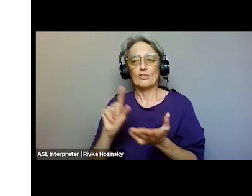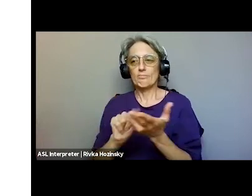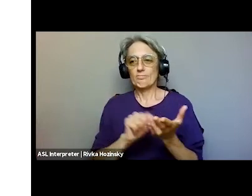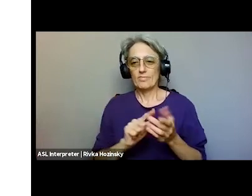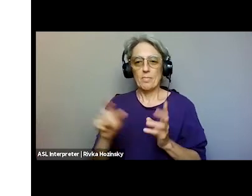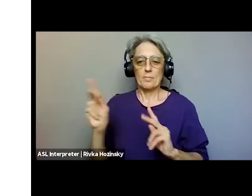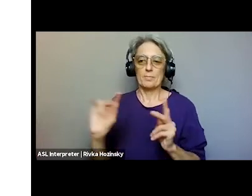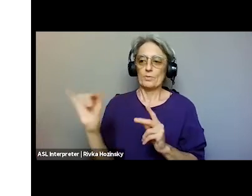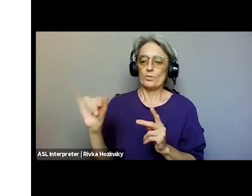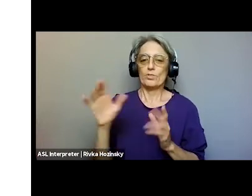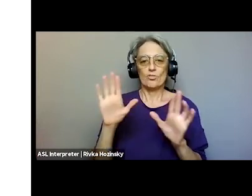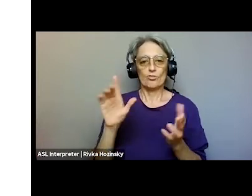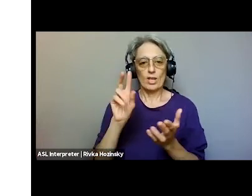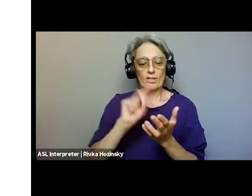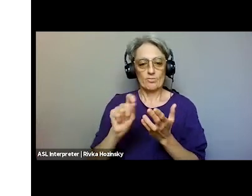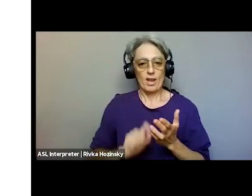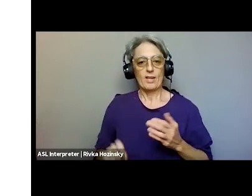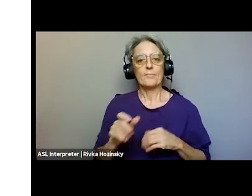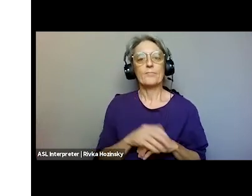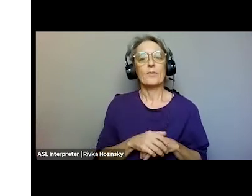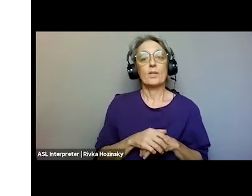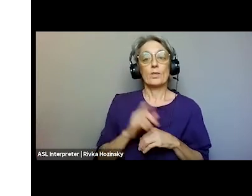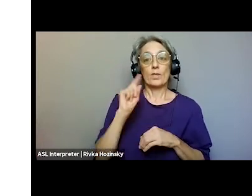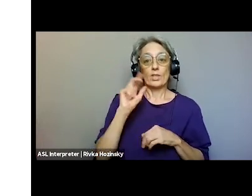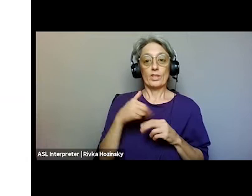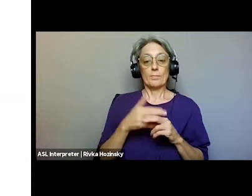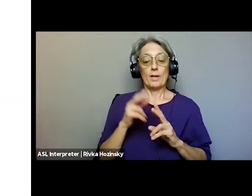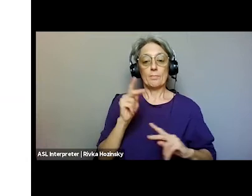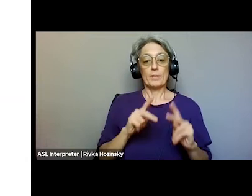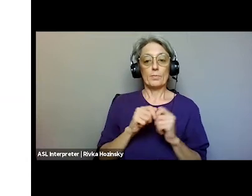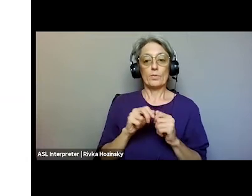heard about this especially from individuals with physical disabilities as well as sensory